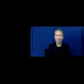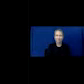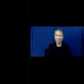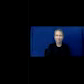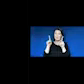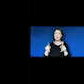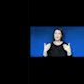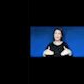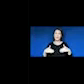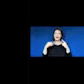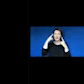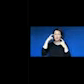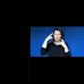work in a sports facility.